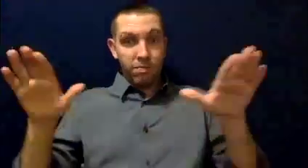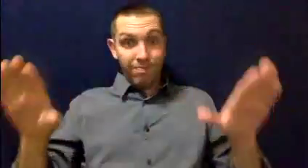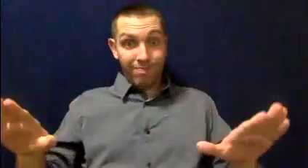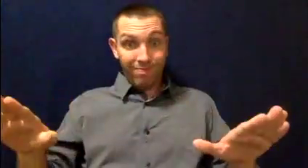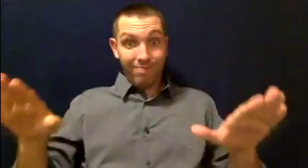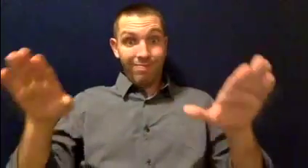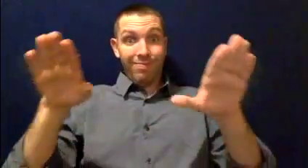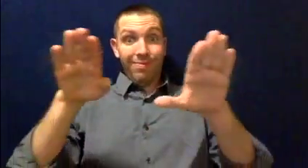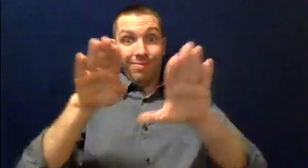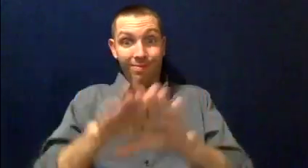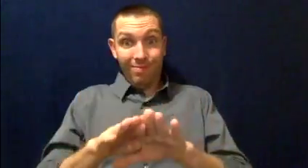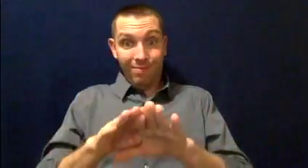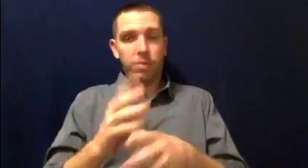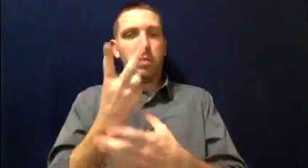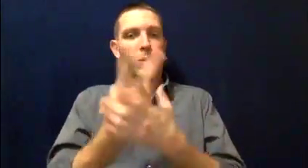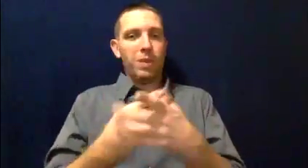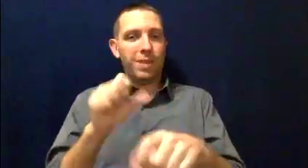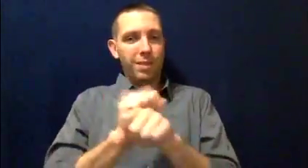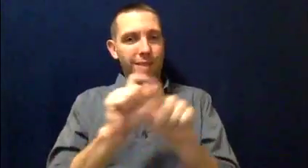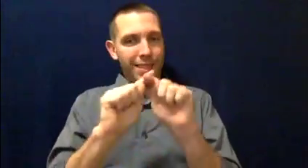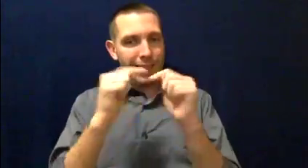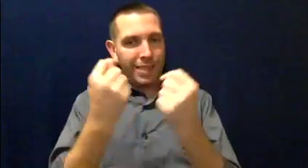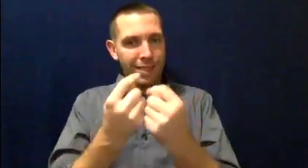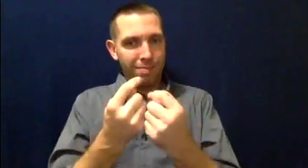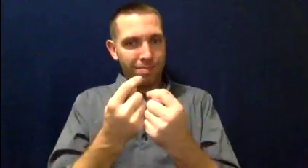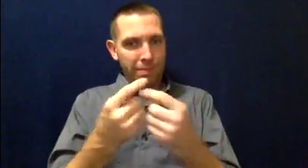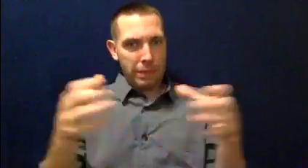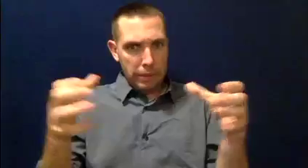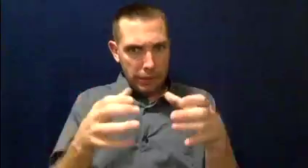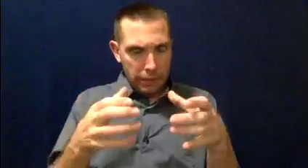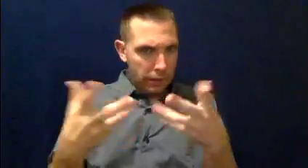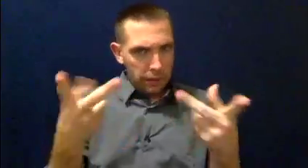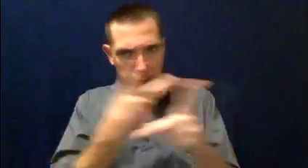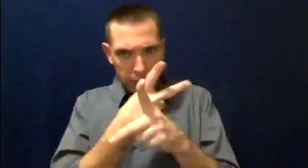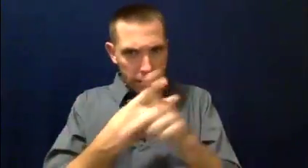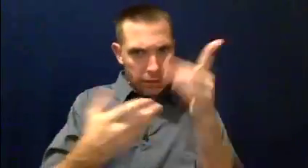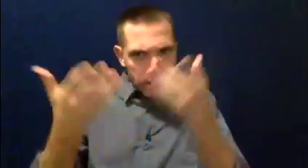The ideal situation would be for the TOD and TVI to work as a team